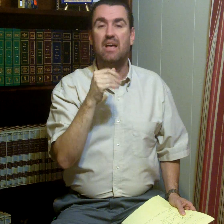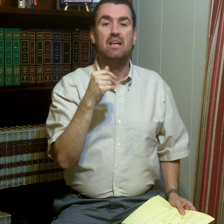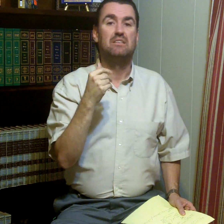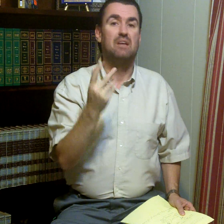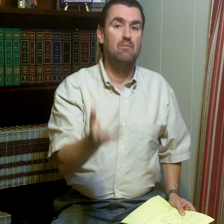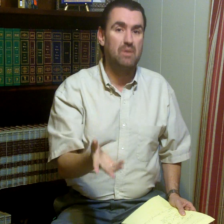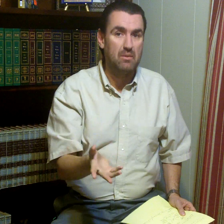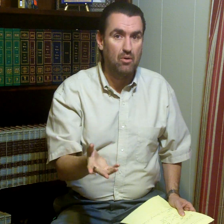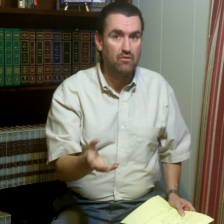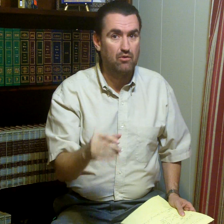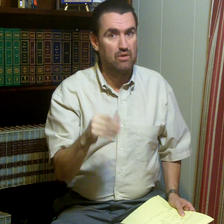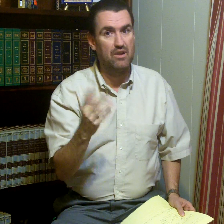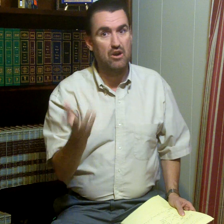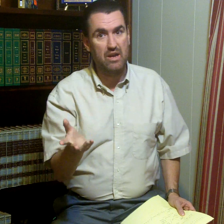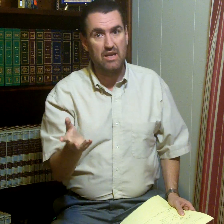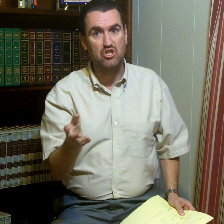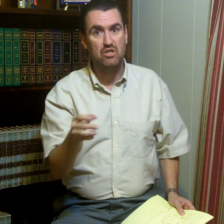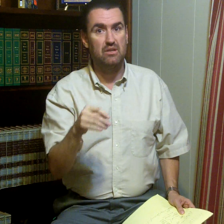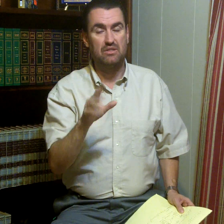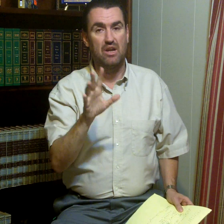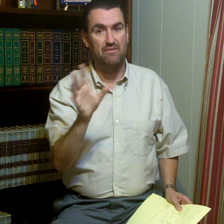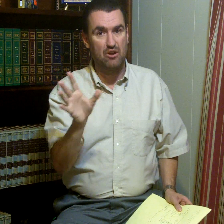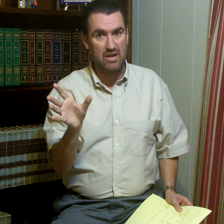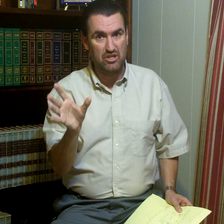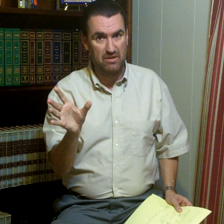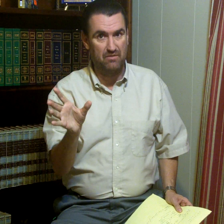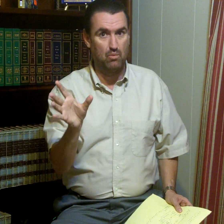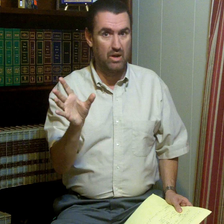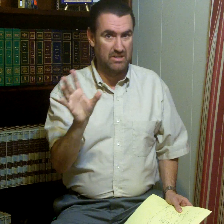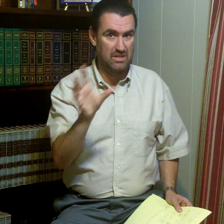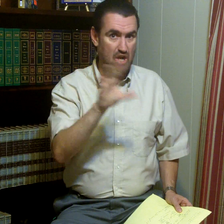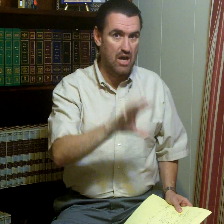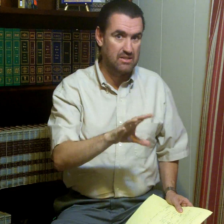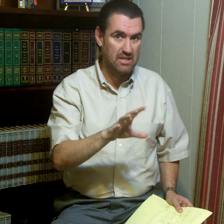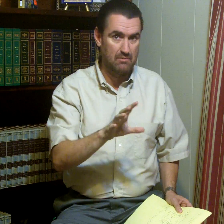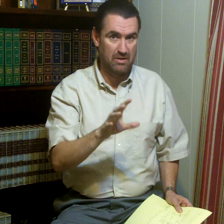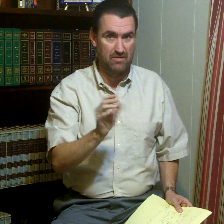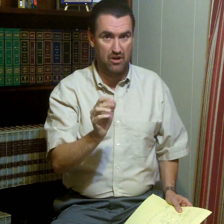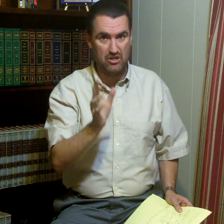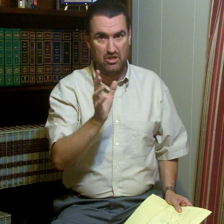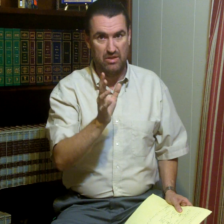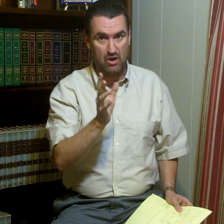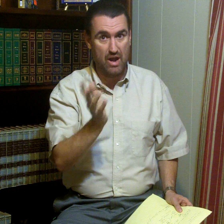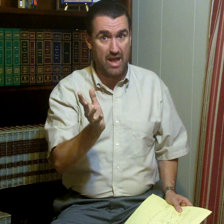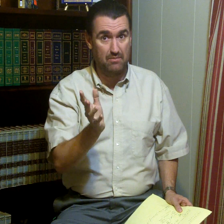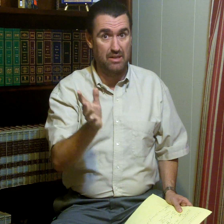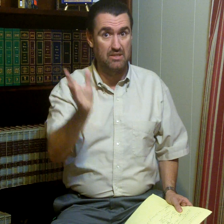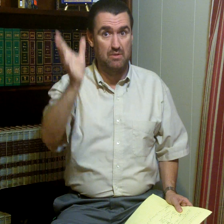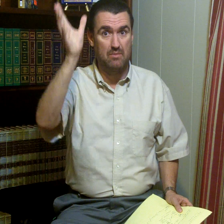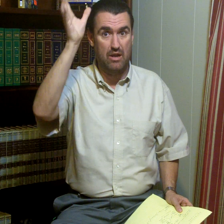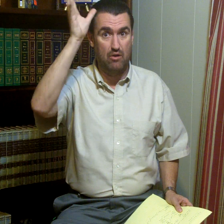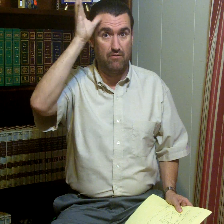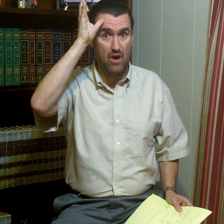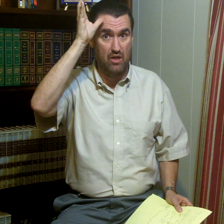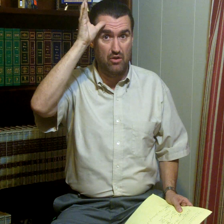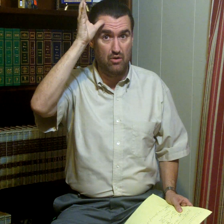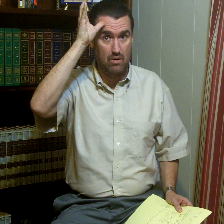some people for a variation it's not a variational what is the concept of variation in their hand placement might go father or